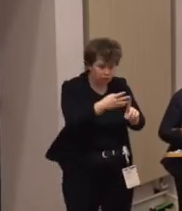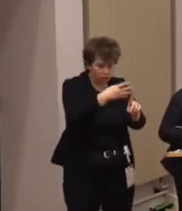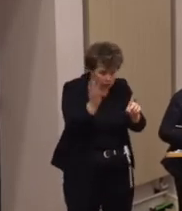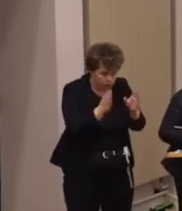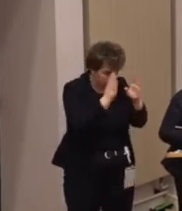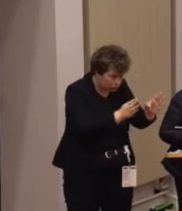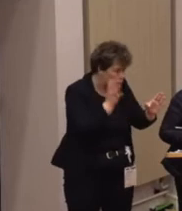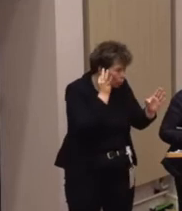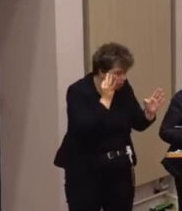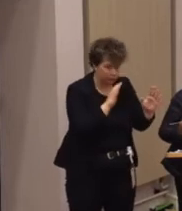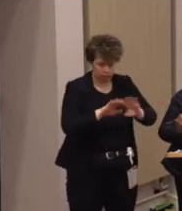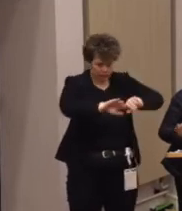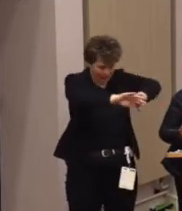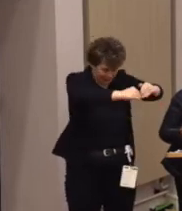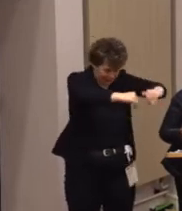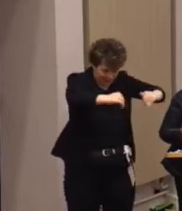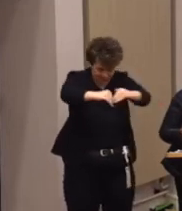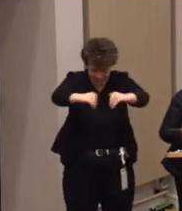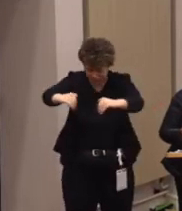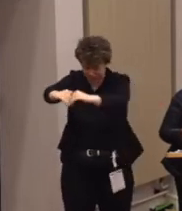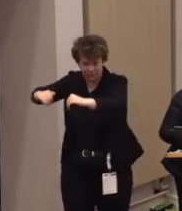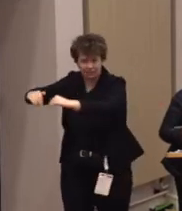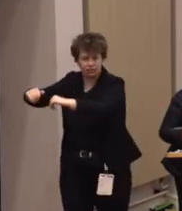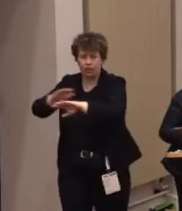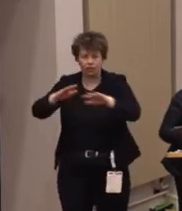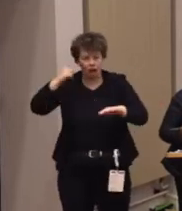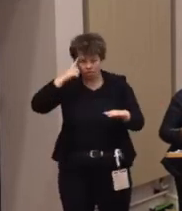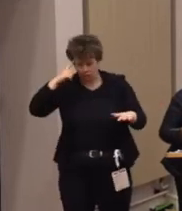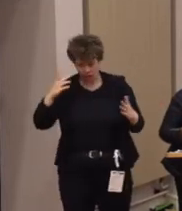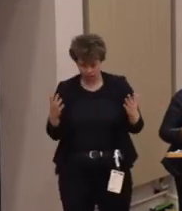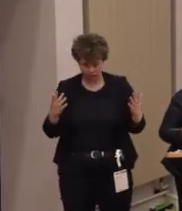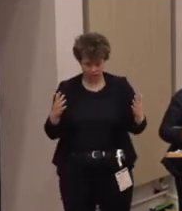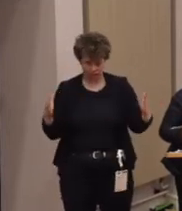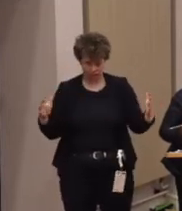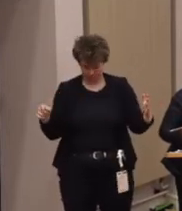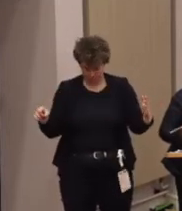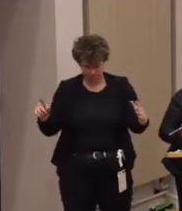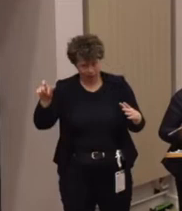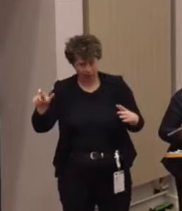disabilities from the friend impairment groups are being discussed. Persons with disabilities